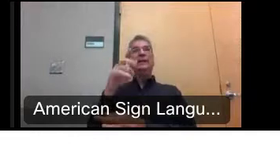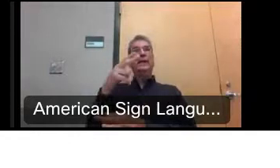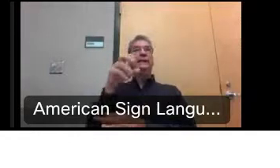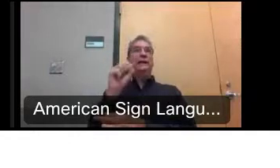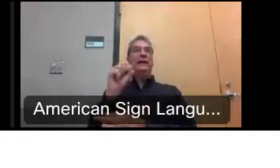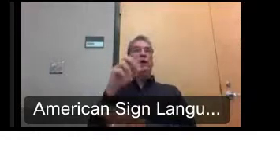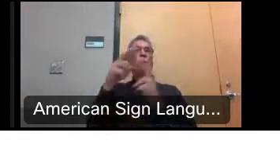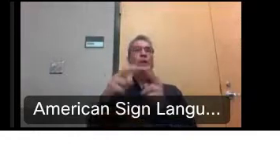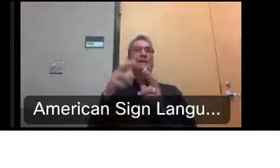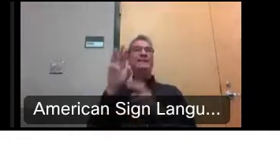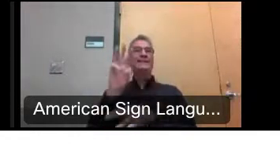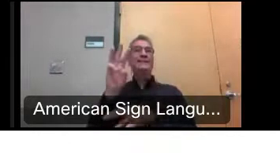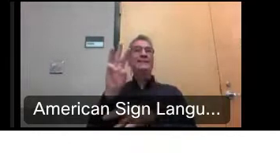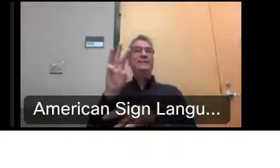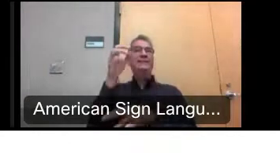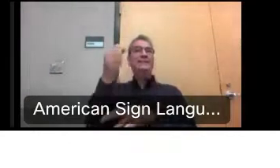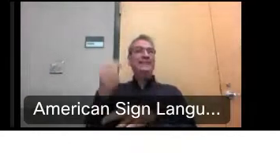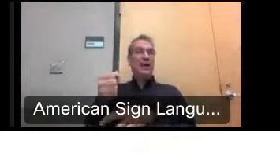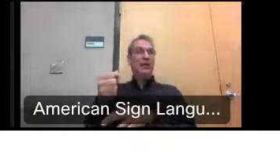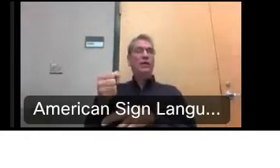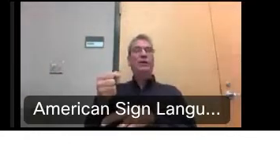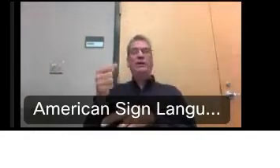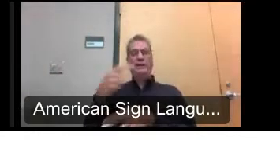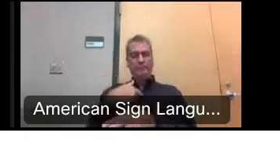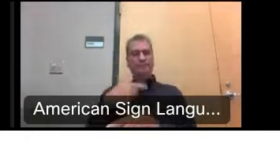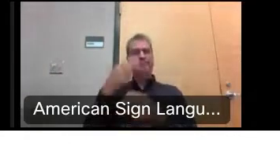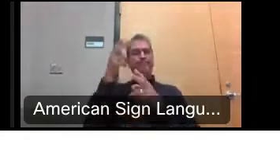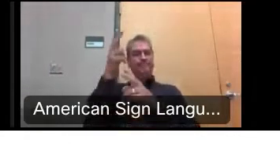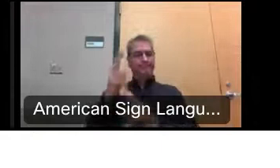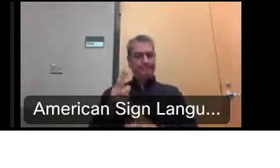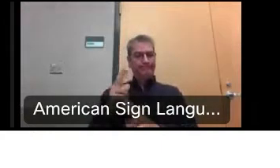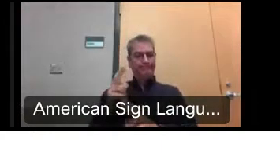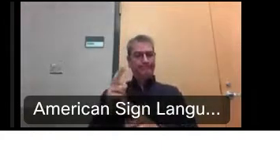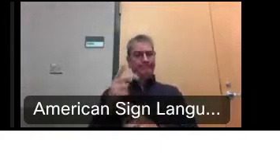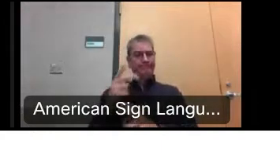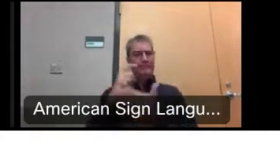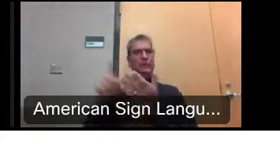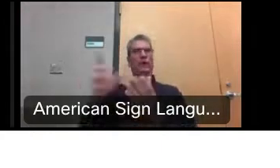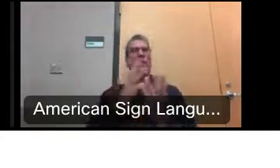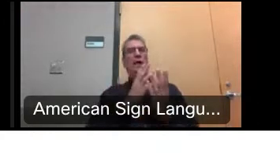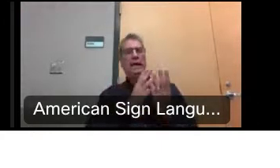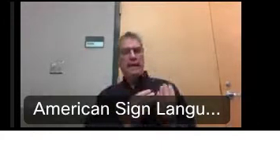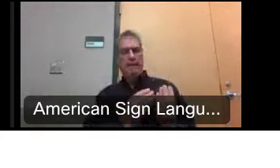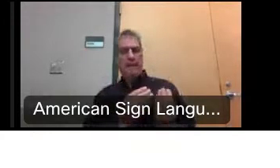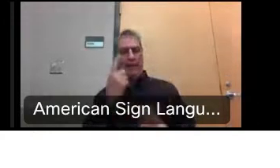I've had the honor and benefit of Dr cynthia's compassion for the people of Texas. texas